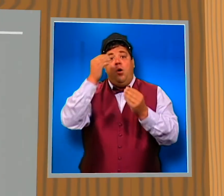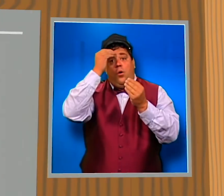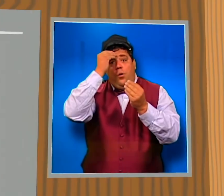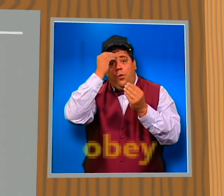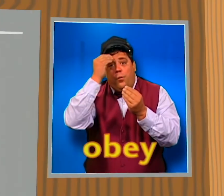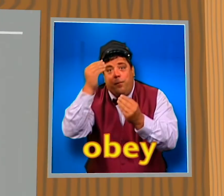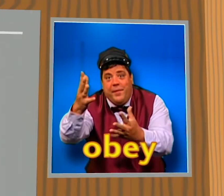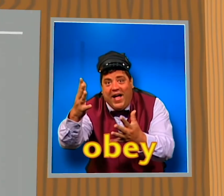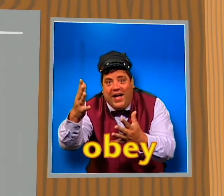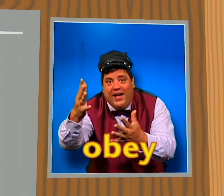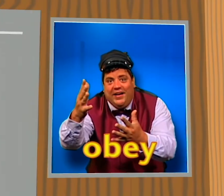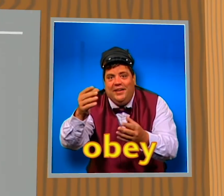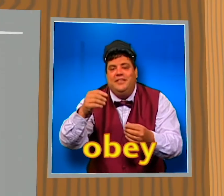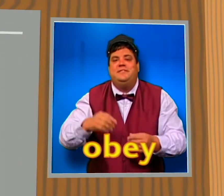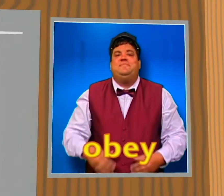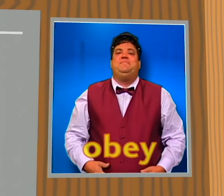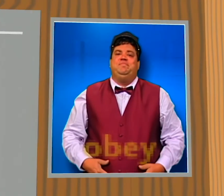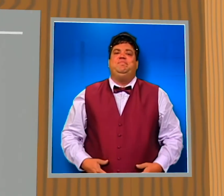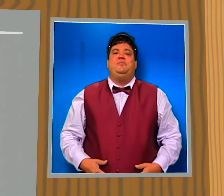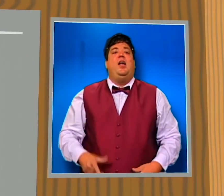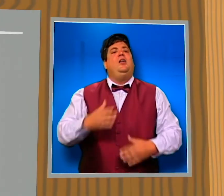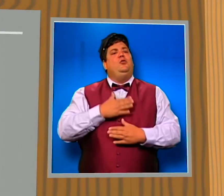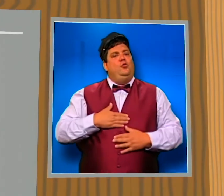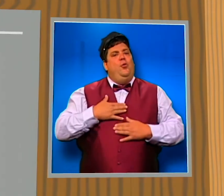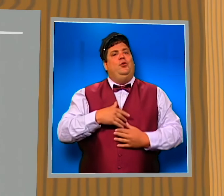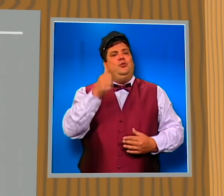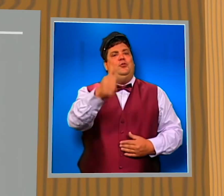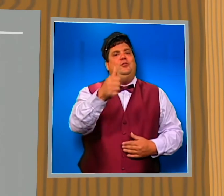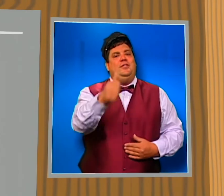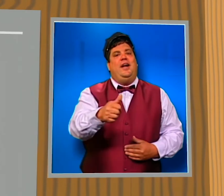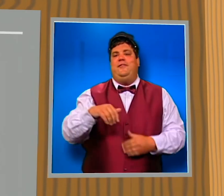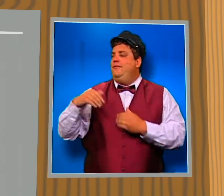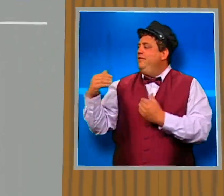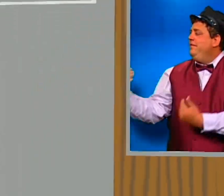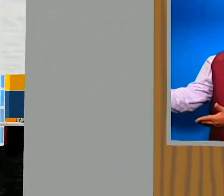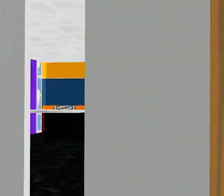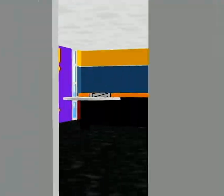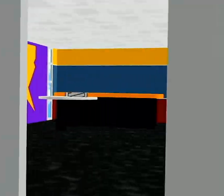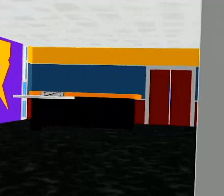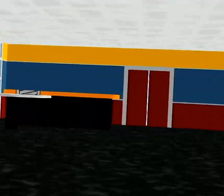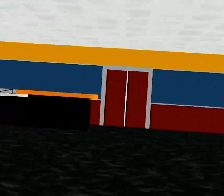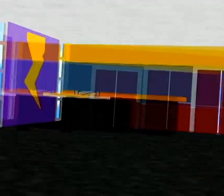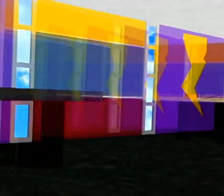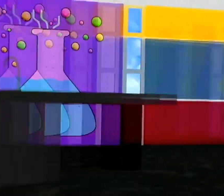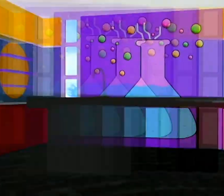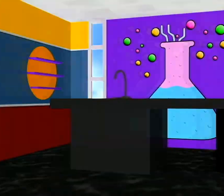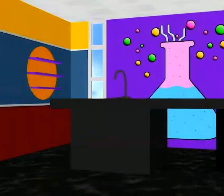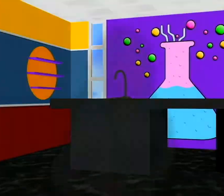YOU ENJOY YOURSELF. THERE'S A SPECIAL PLACE I KNOW WHERE I ALWAYS LOVE TO GO,